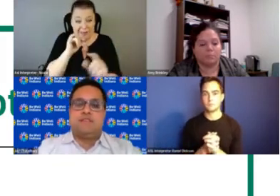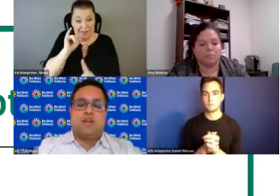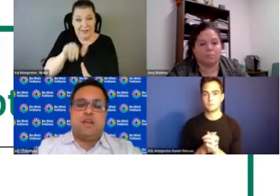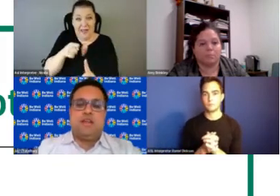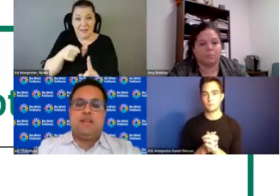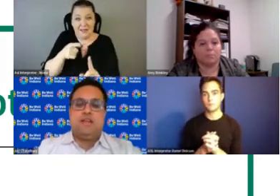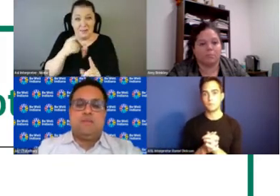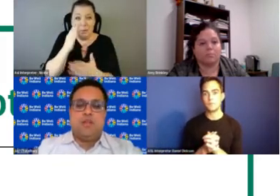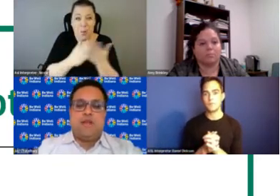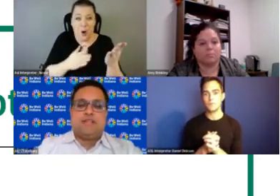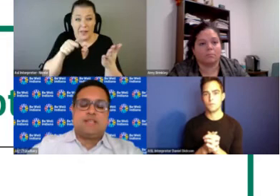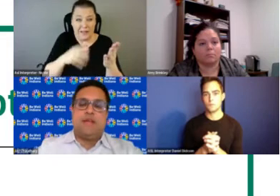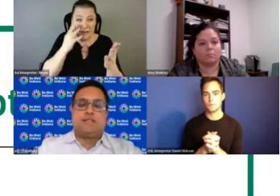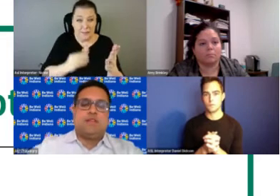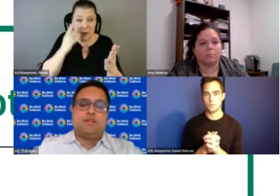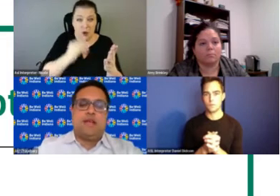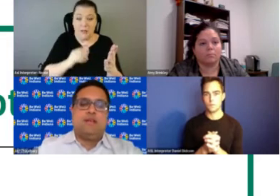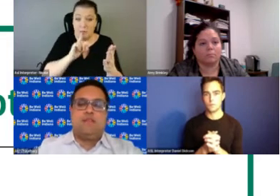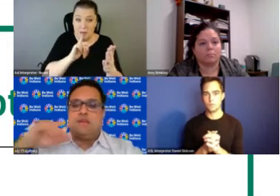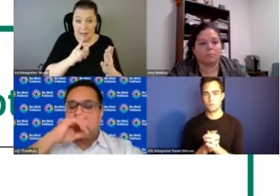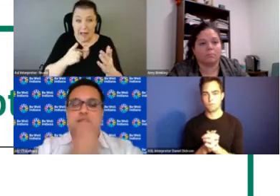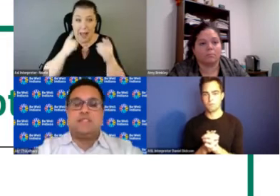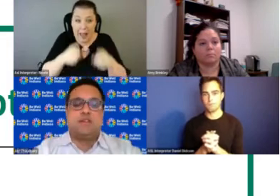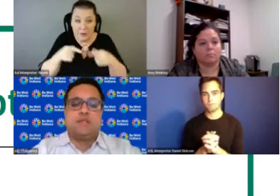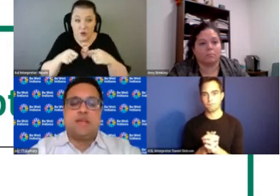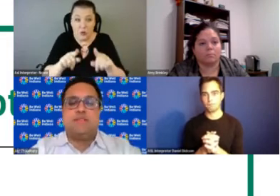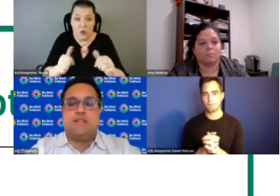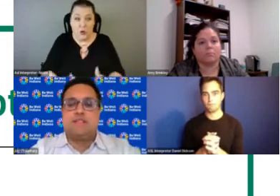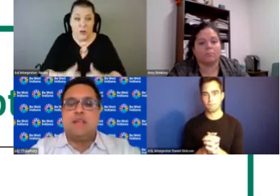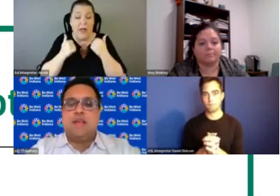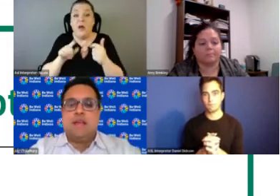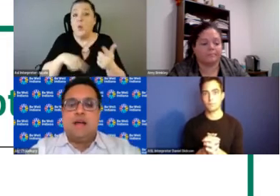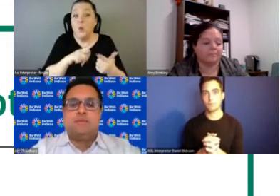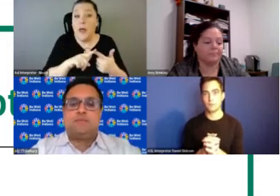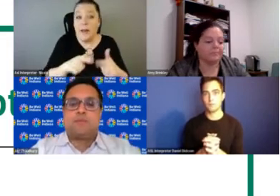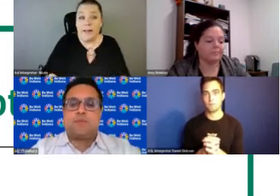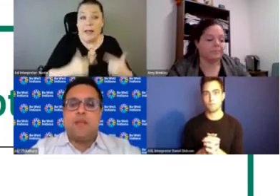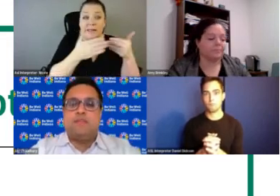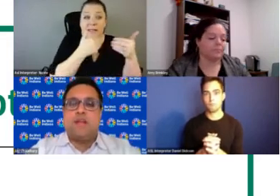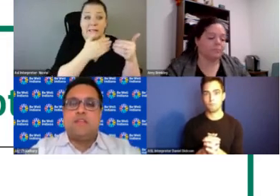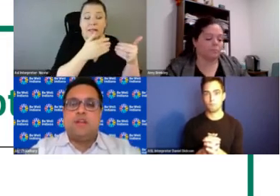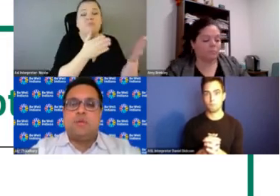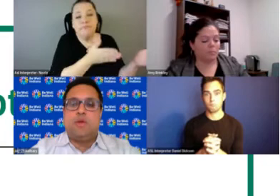this journey, you know, that takes place in your life and recovery is easier when life is. And then finally, you know, we